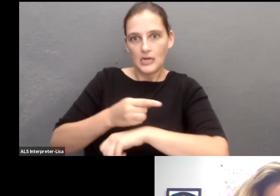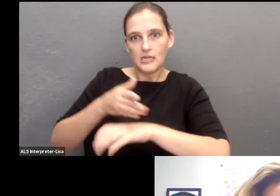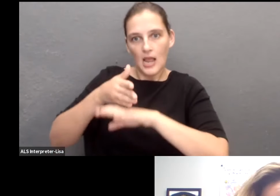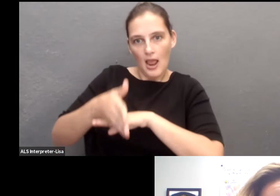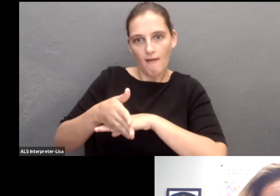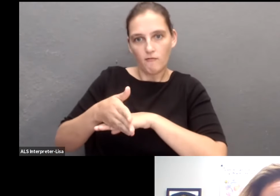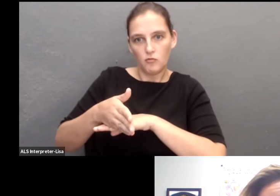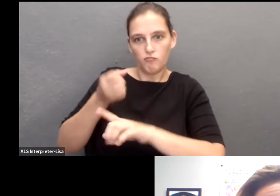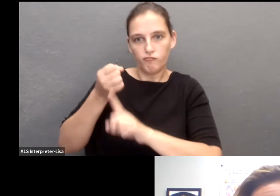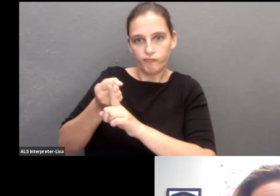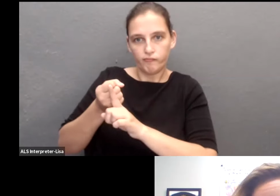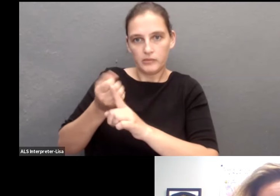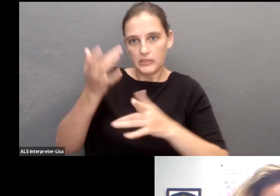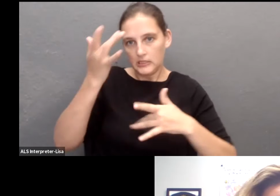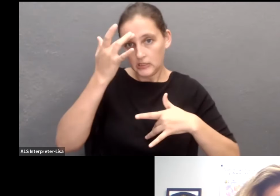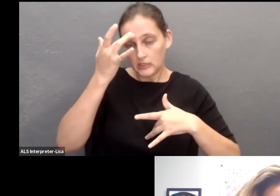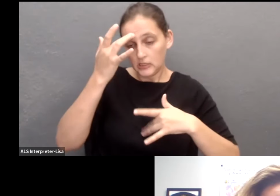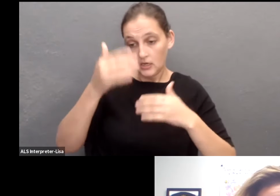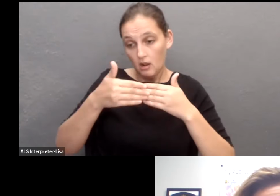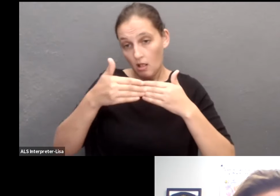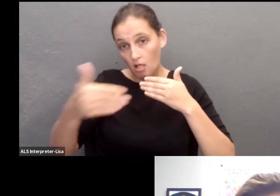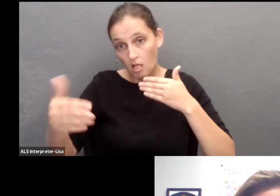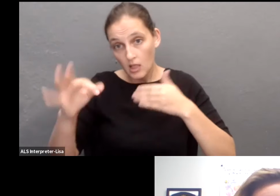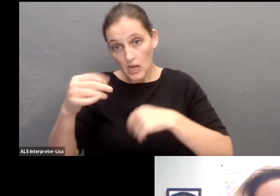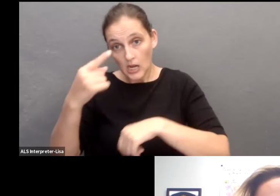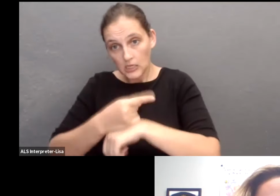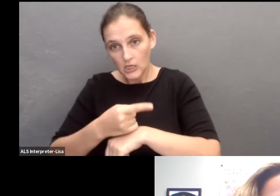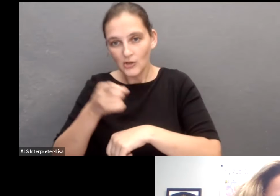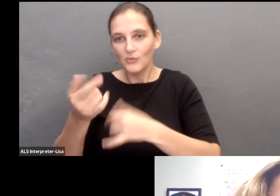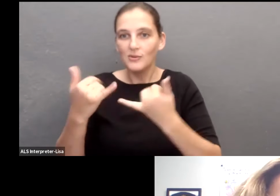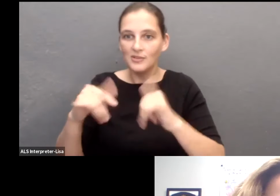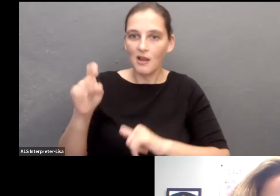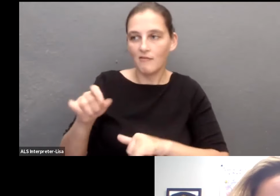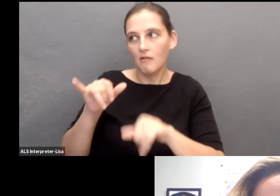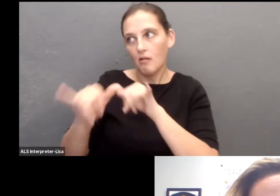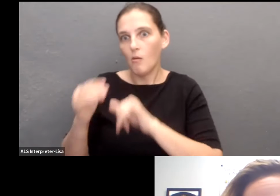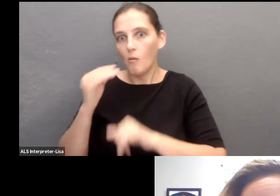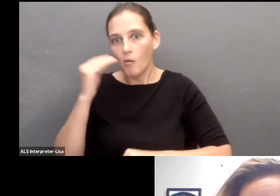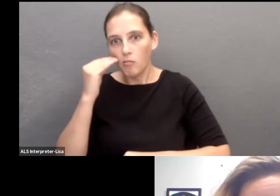After that, if you're exposed you still have to quarantine if you're you get sick we still